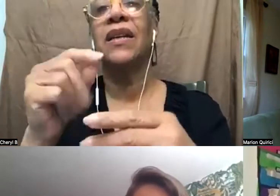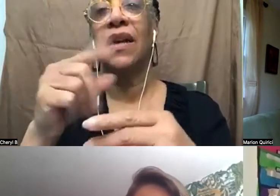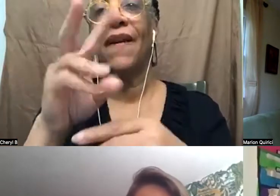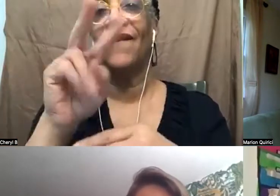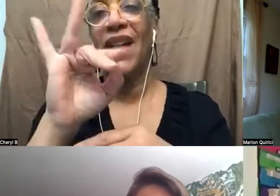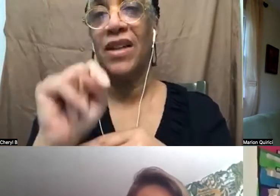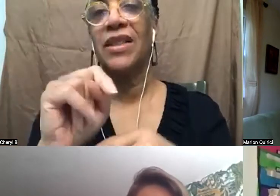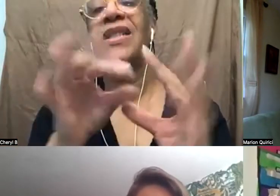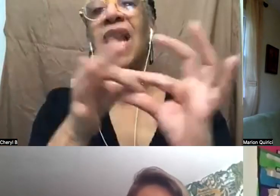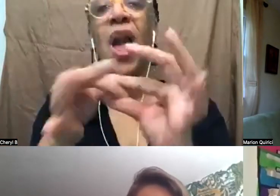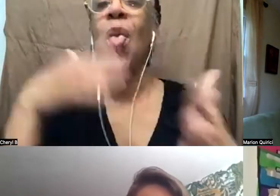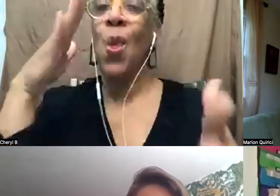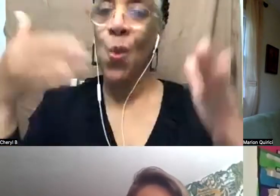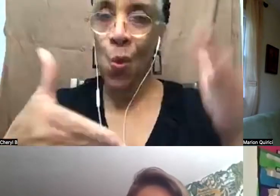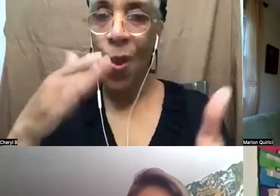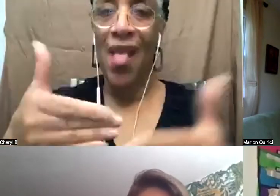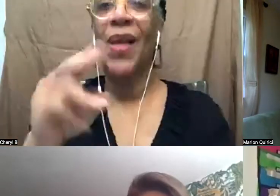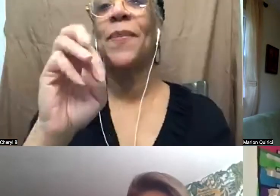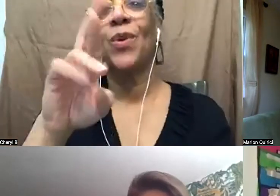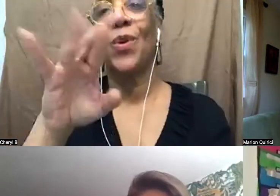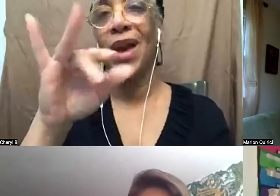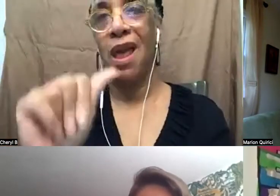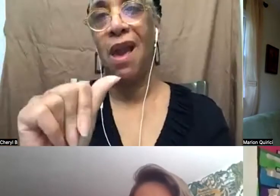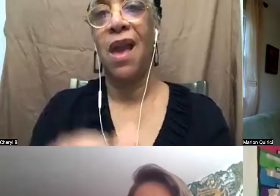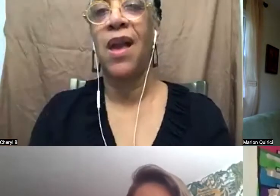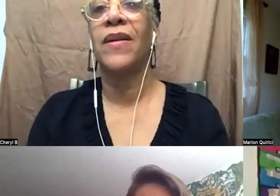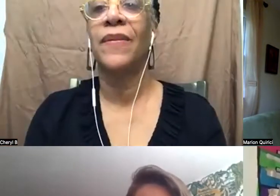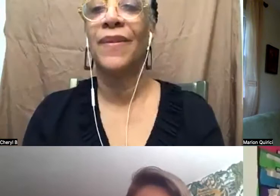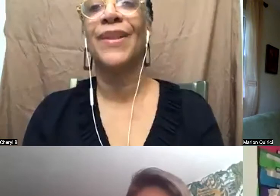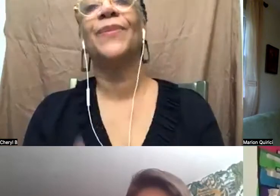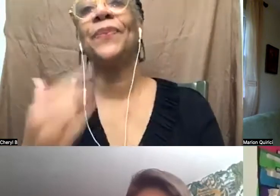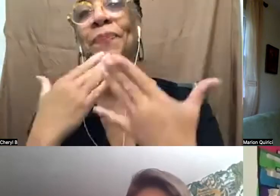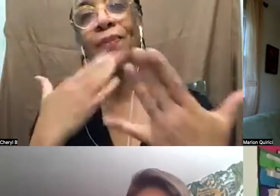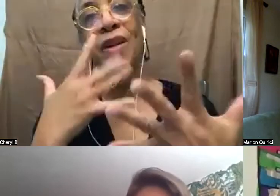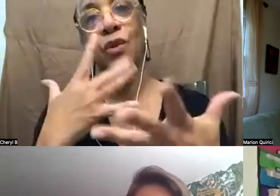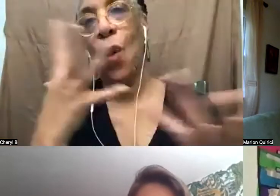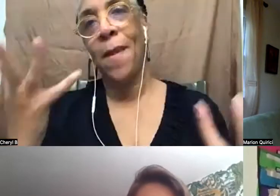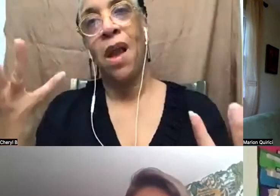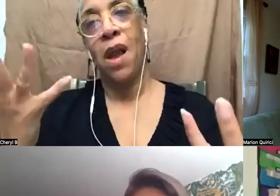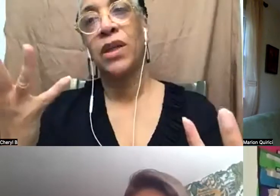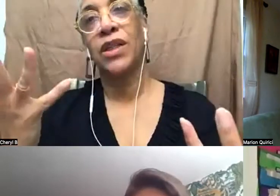Thank you for your introduction